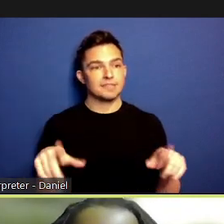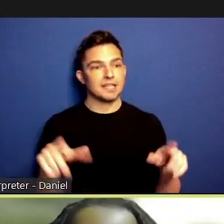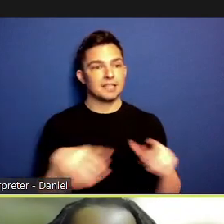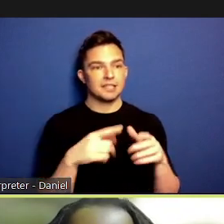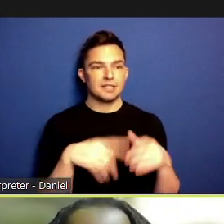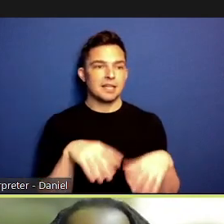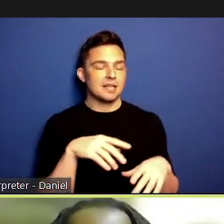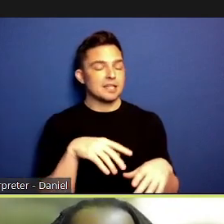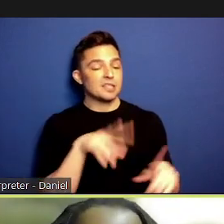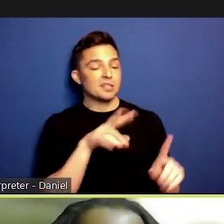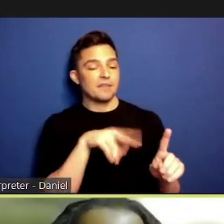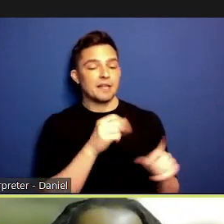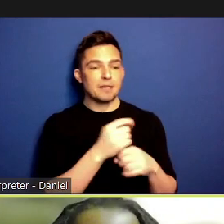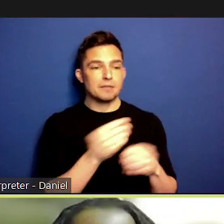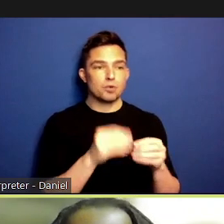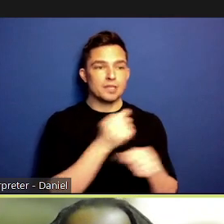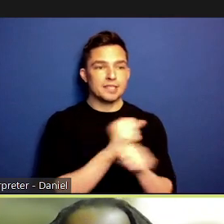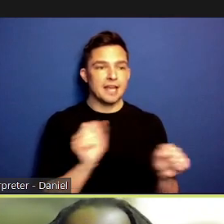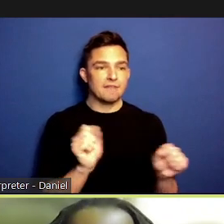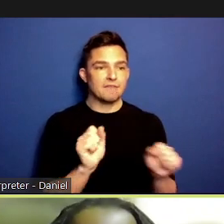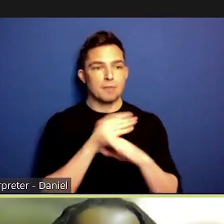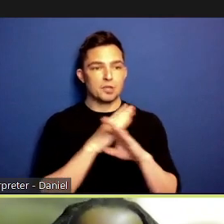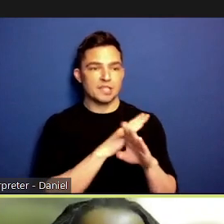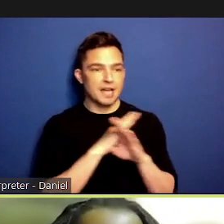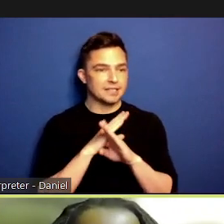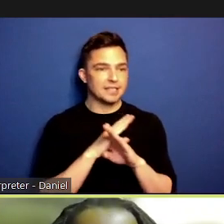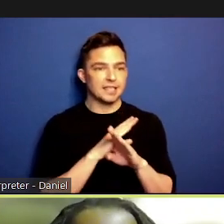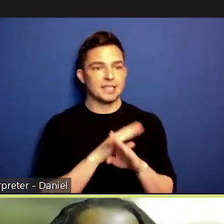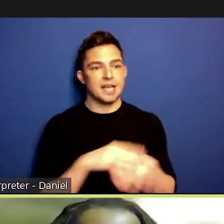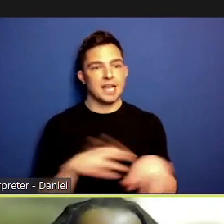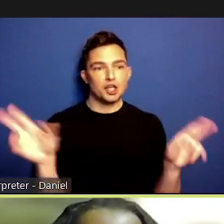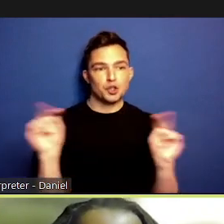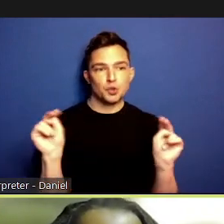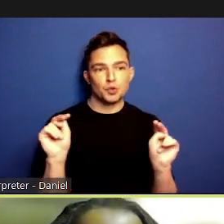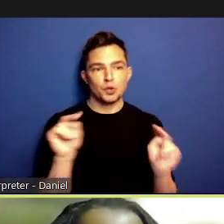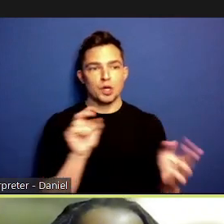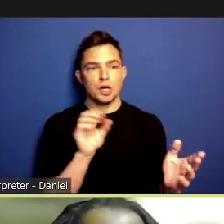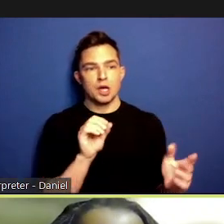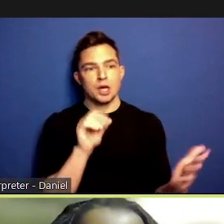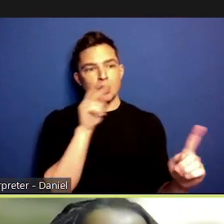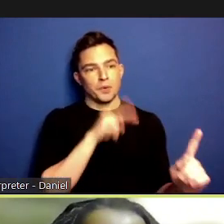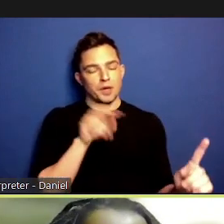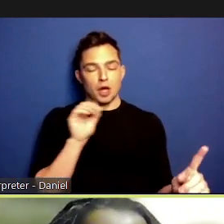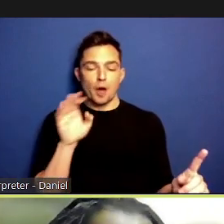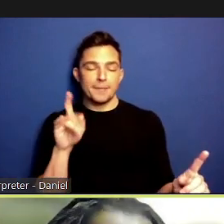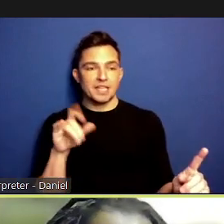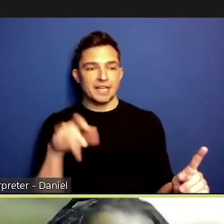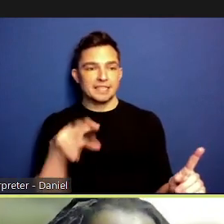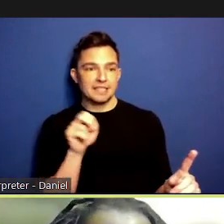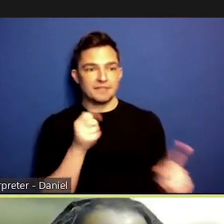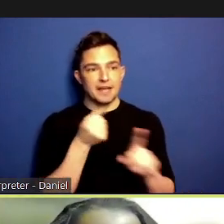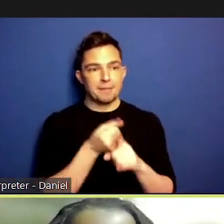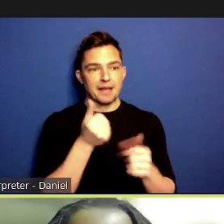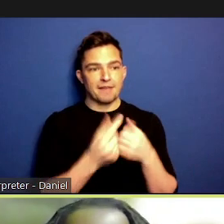safer, protected, and is a completely neutral objective process that impacts everyone equally.